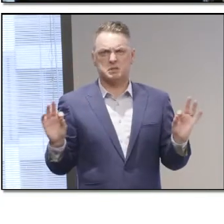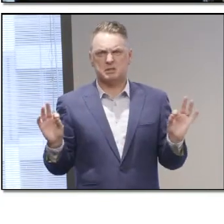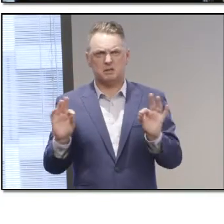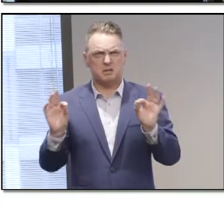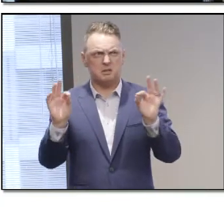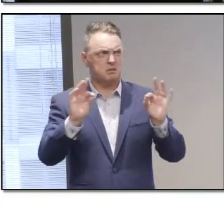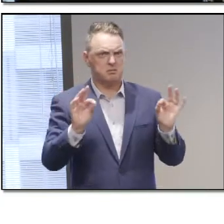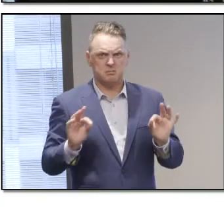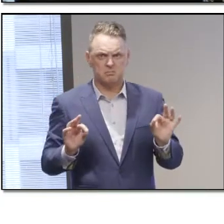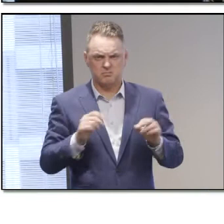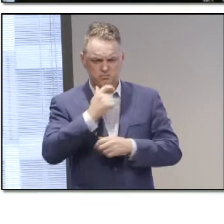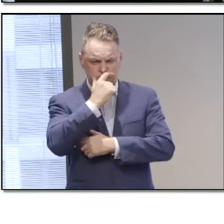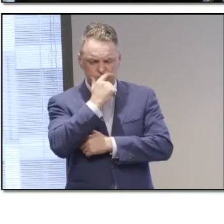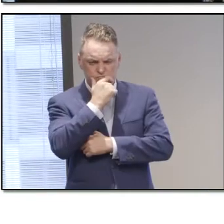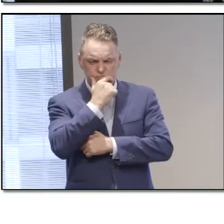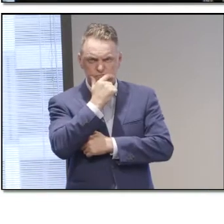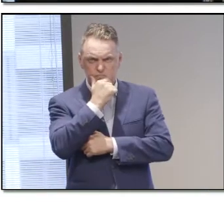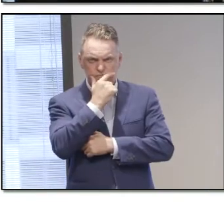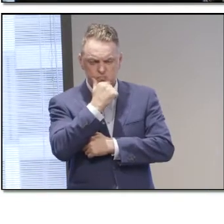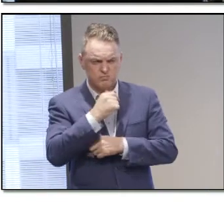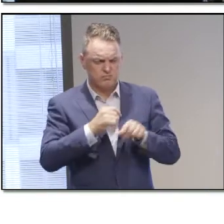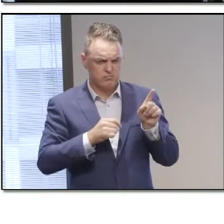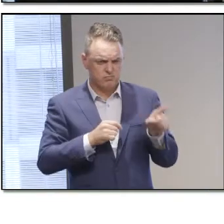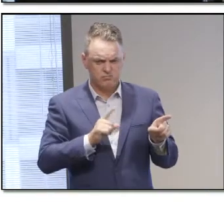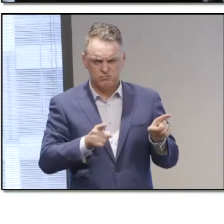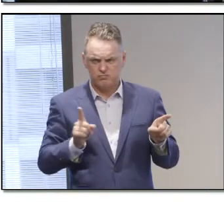Perth that tend to suggest that you've got increased problems so we thought